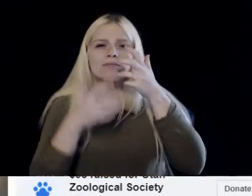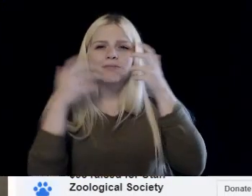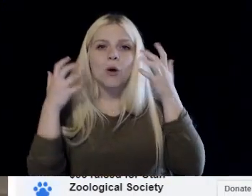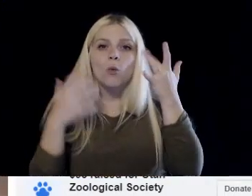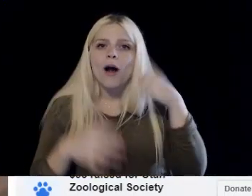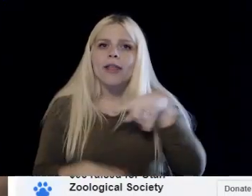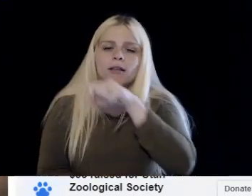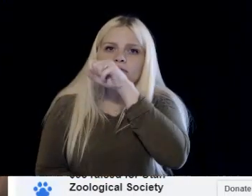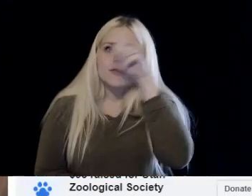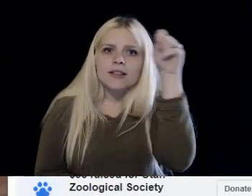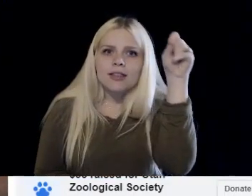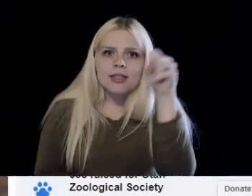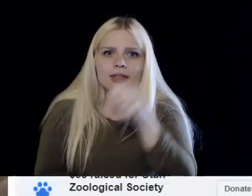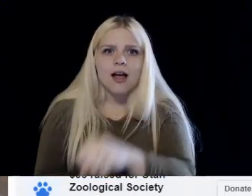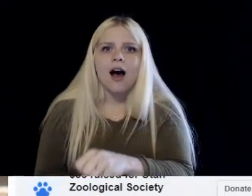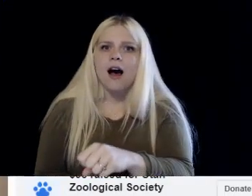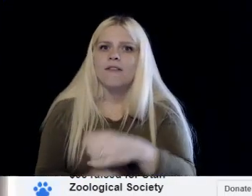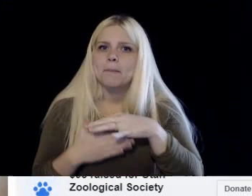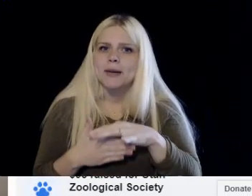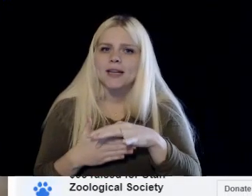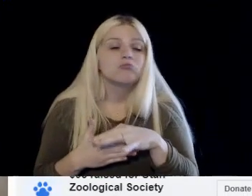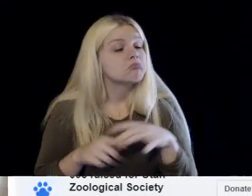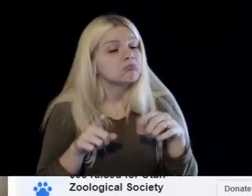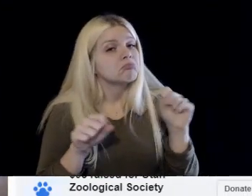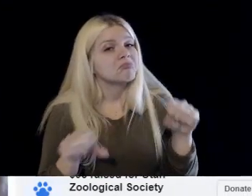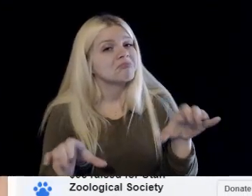Michelle: Yes, they can do that as well. Here, we just brought out an example. We're not going to use